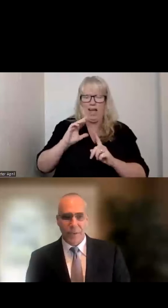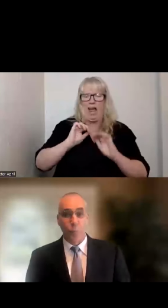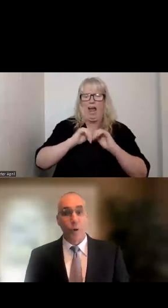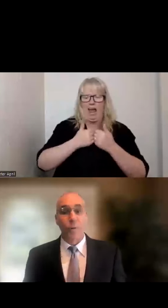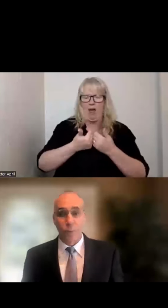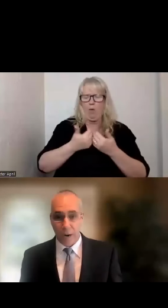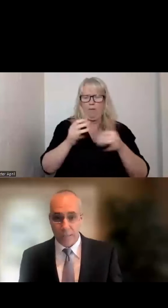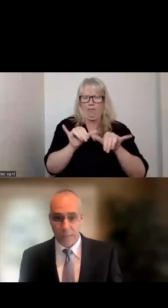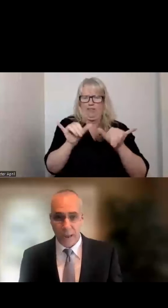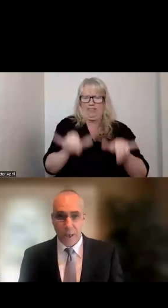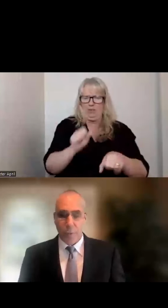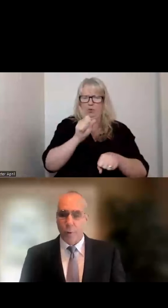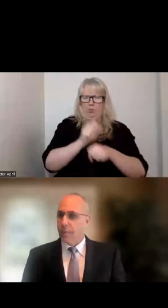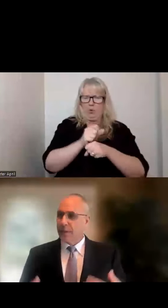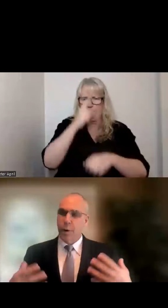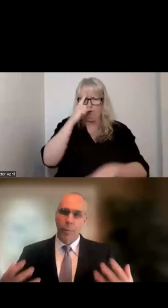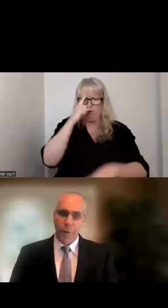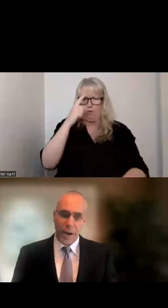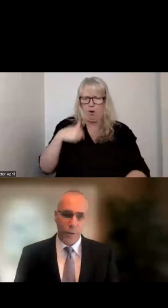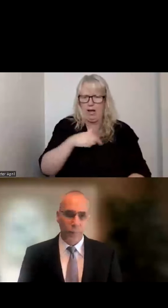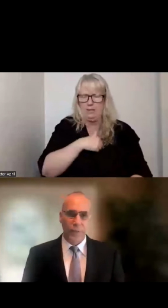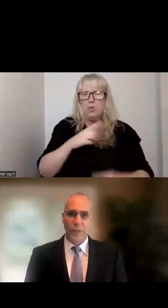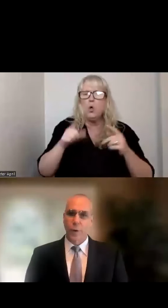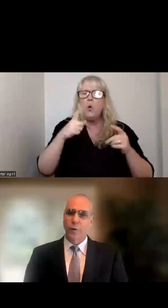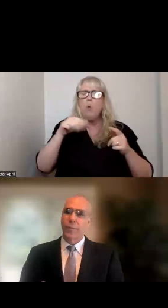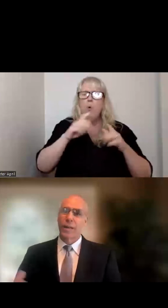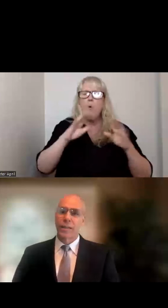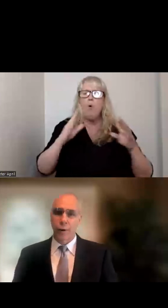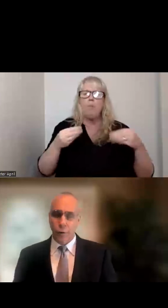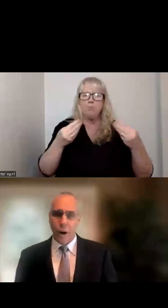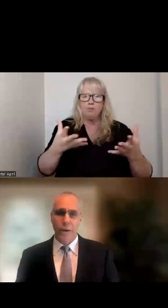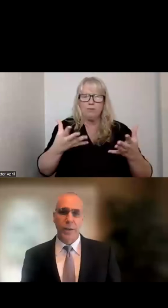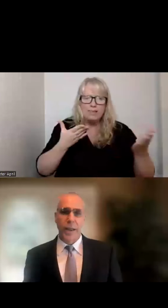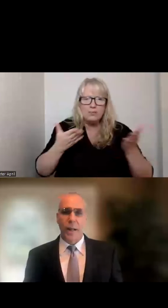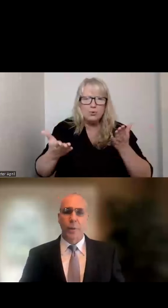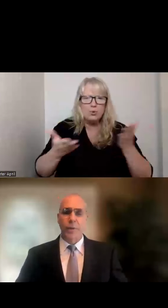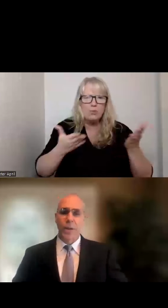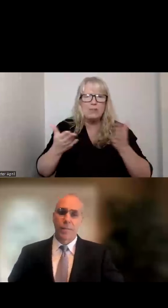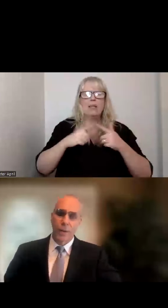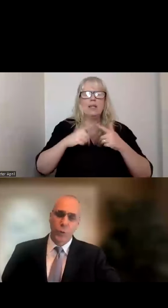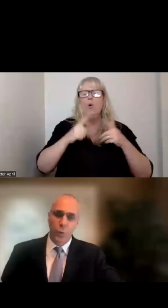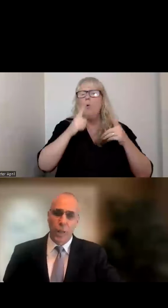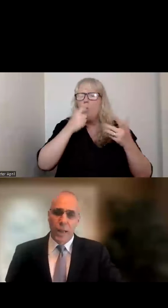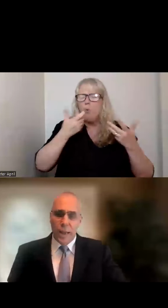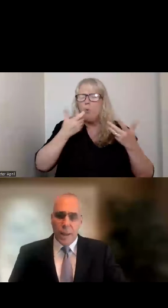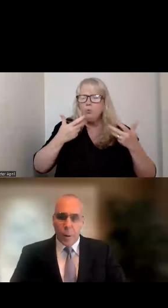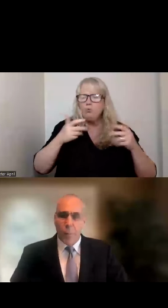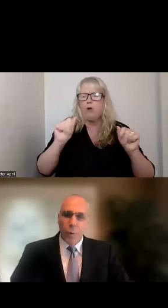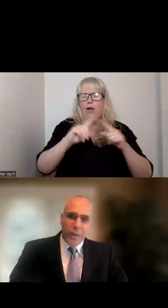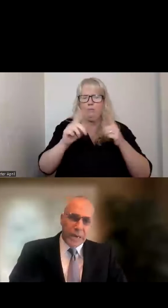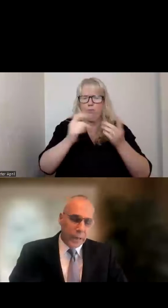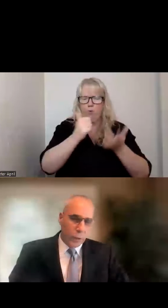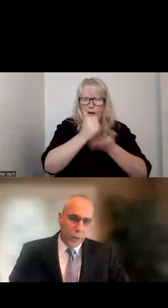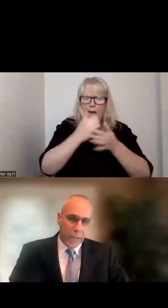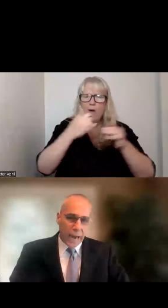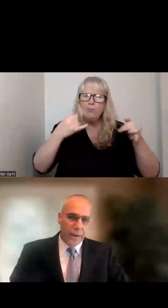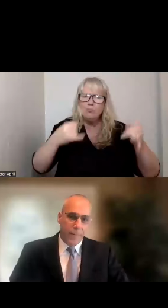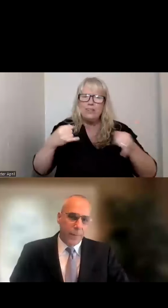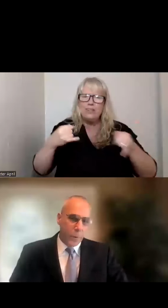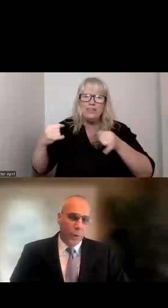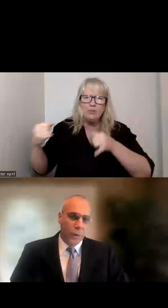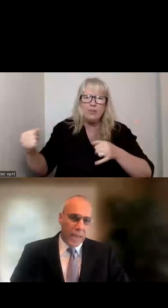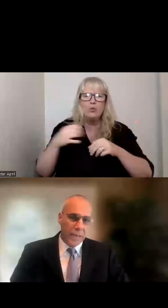SYSTEM WORKS FOR US. WE REALLY NEED TO LOOK AT IT THROUGH THE